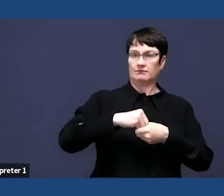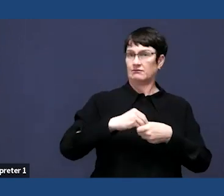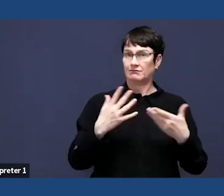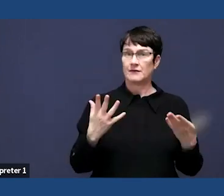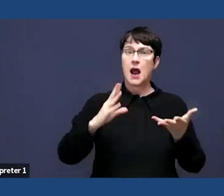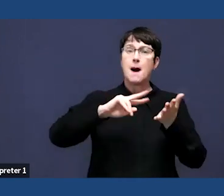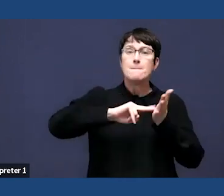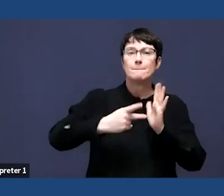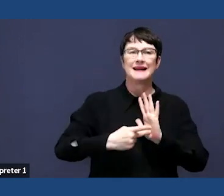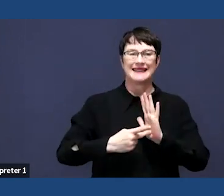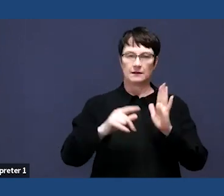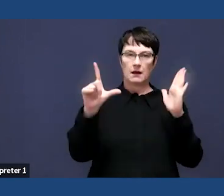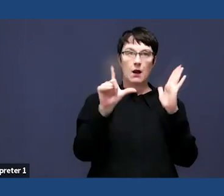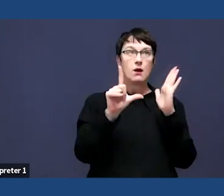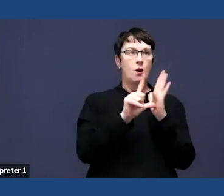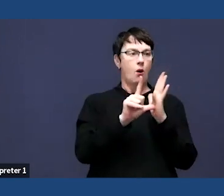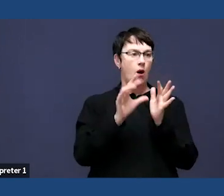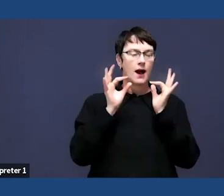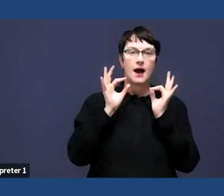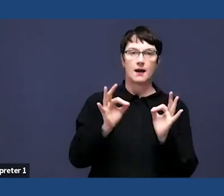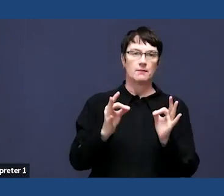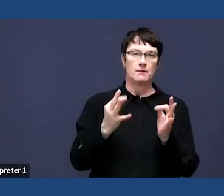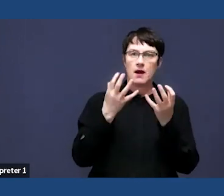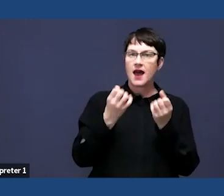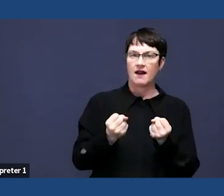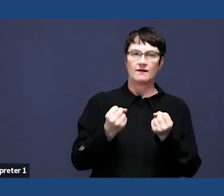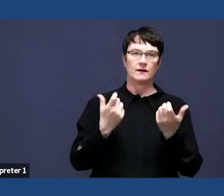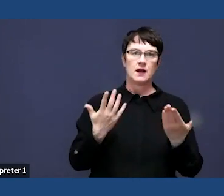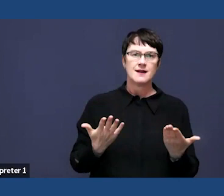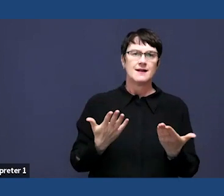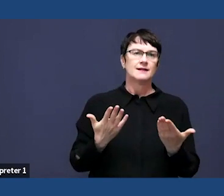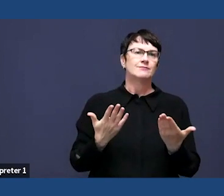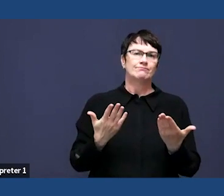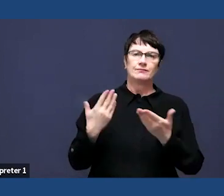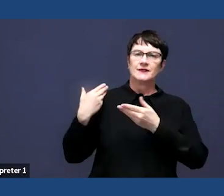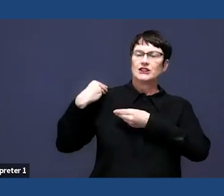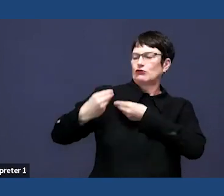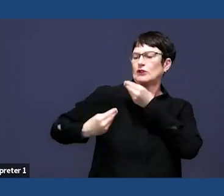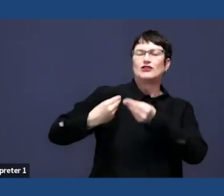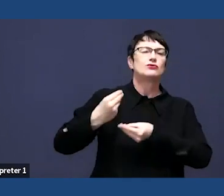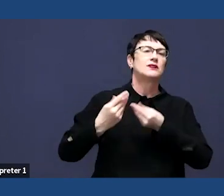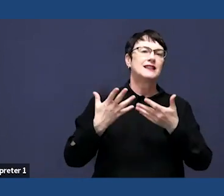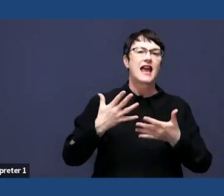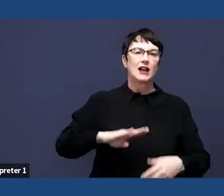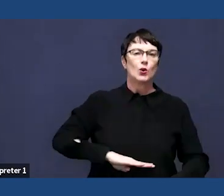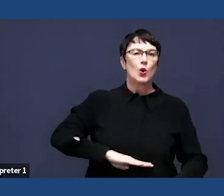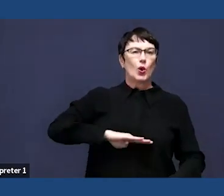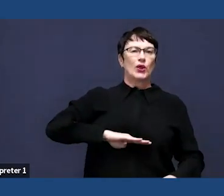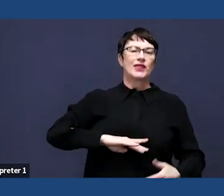Generation of balanced conditions to address challenges in protection and participation of older persons.